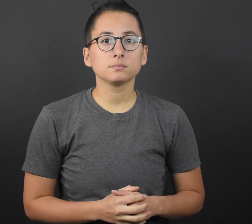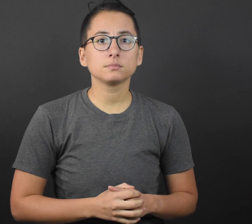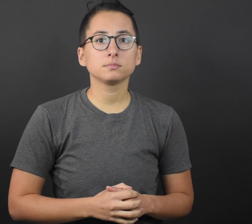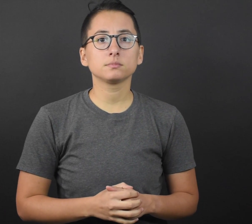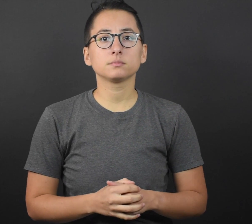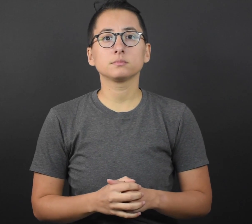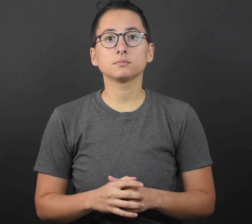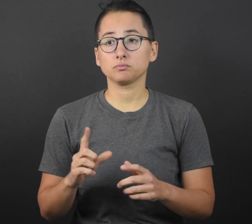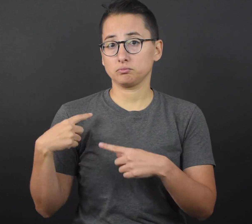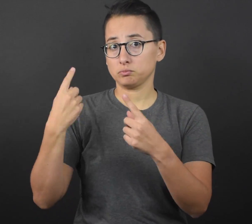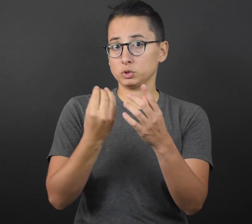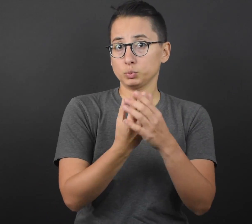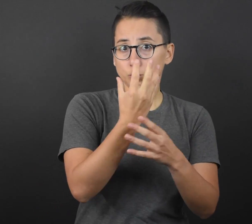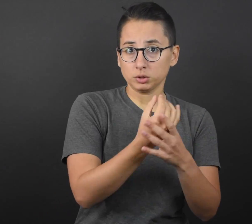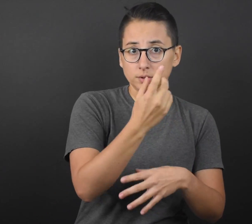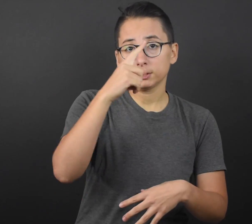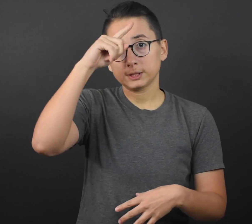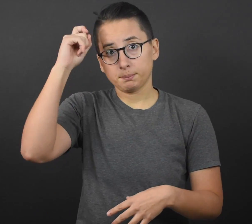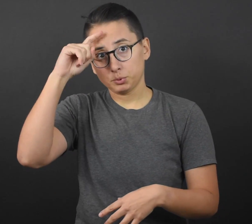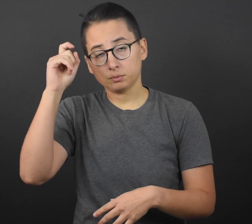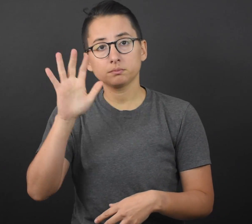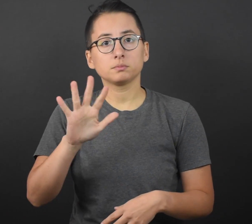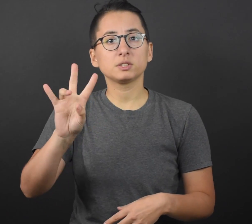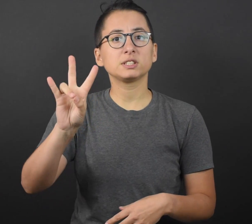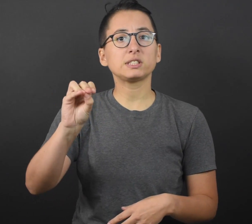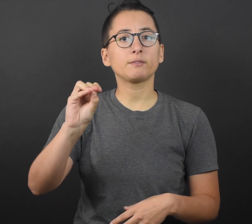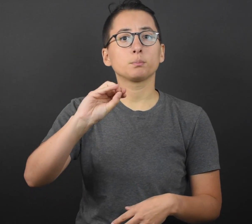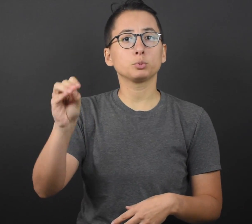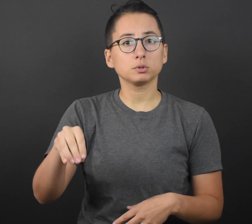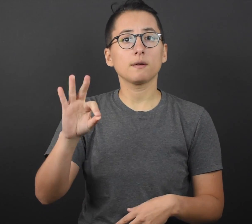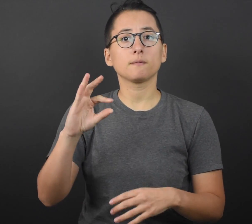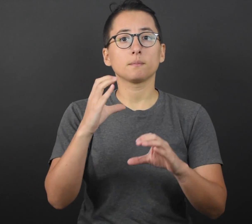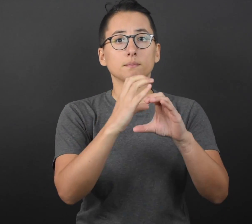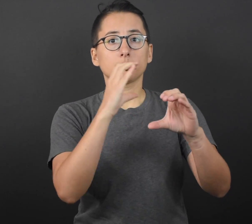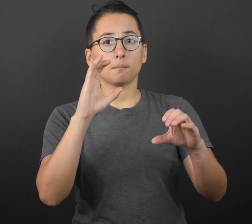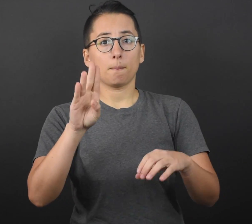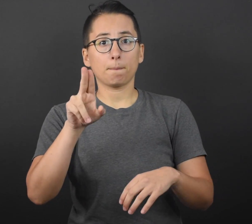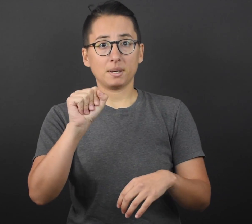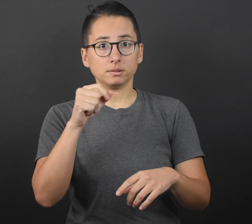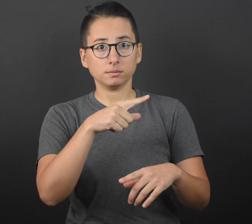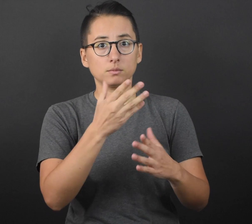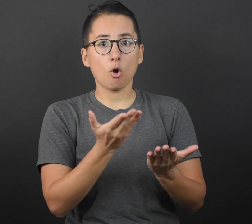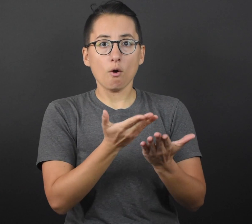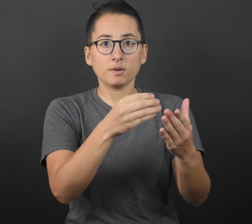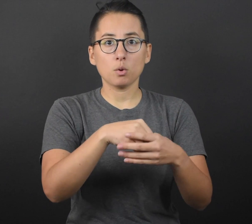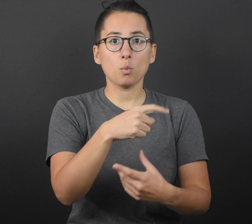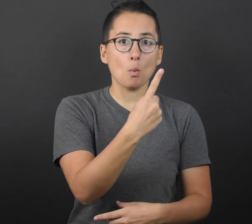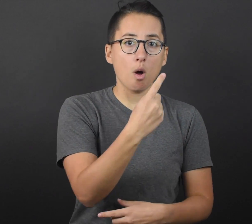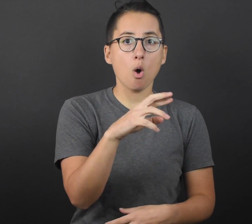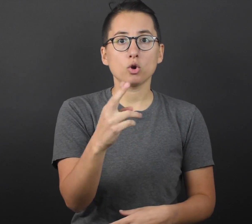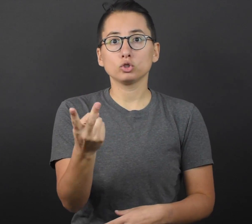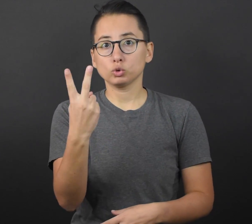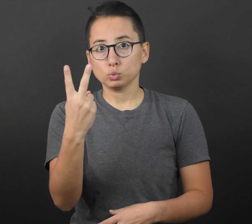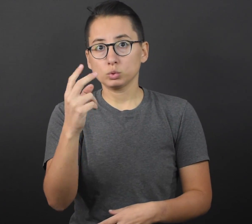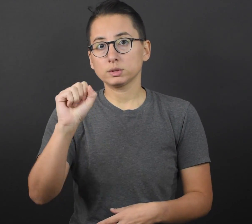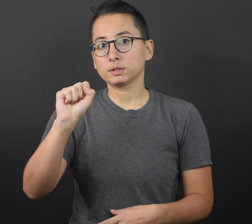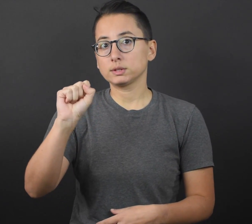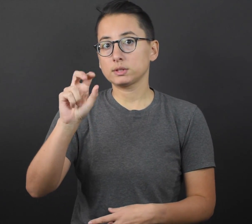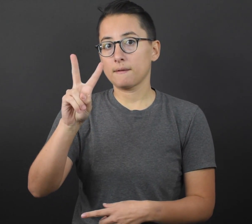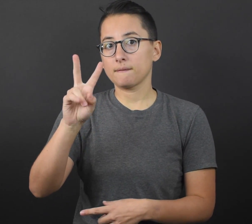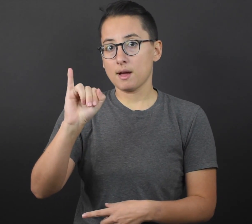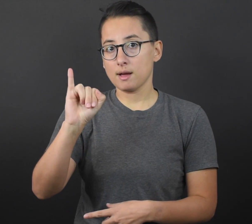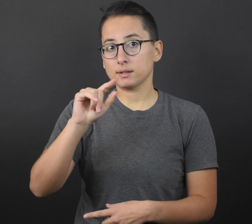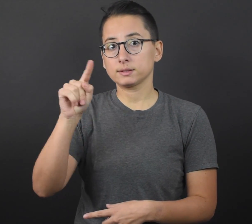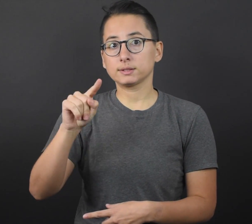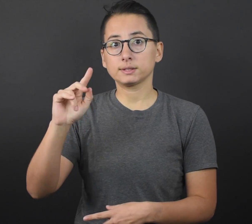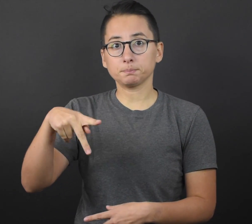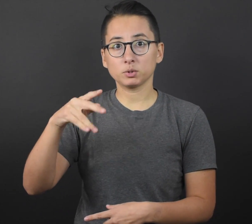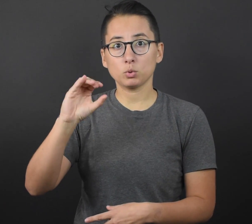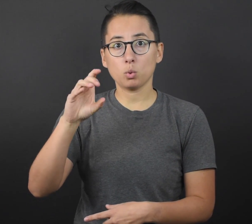70% of mobile clinics were offered in quartile 1 or 2 SVI ZIP codes –